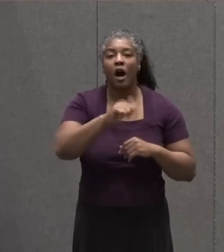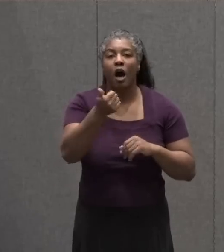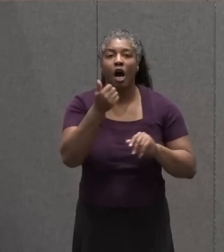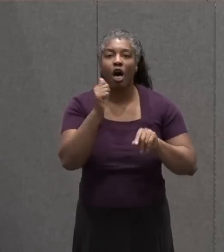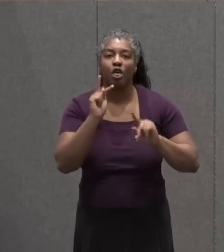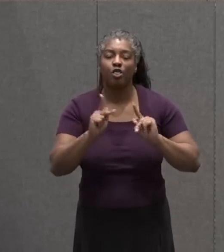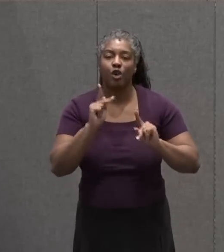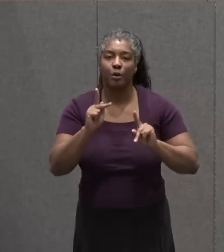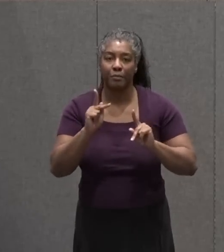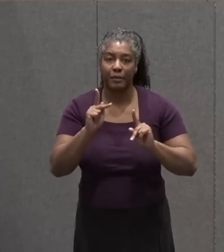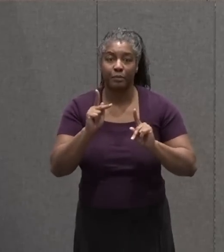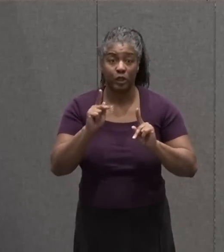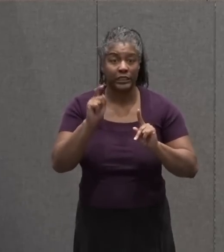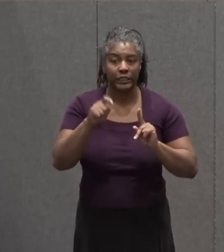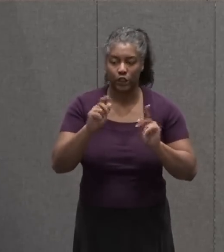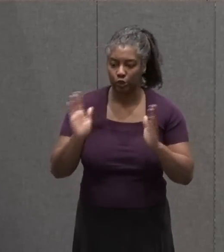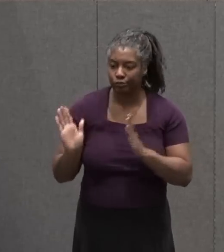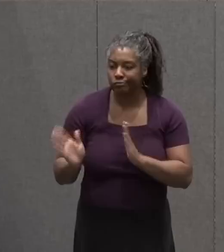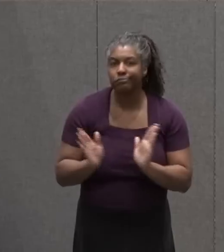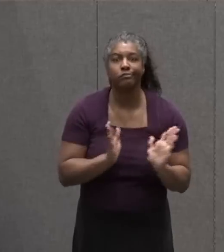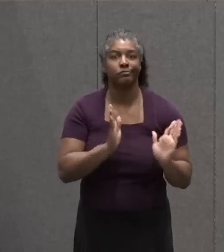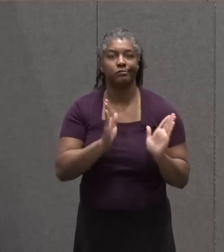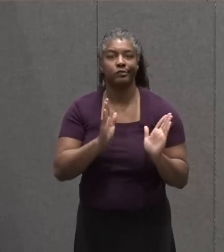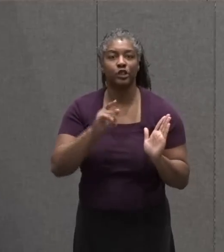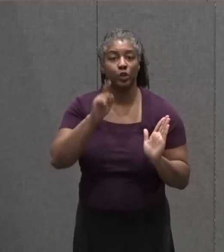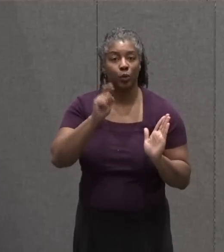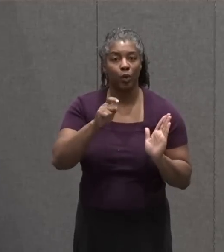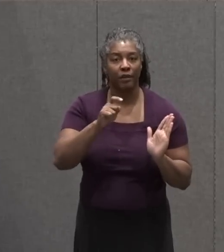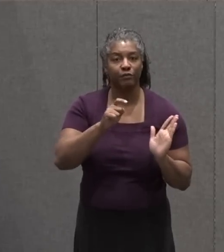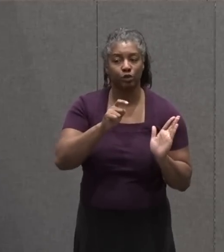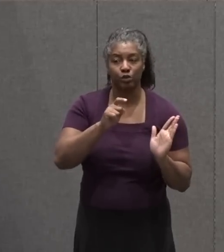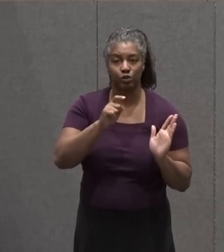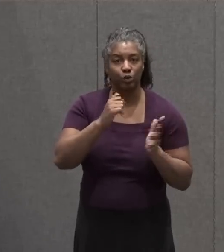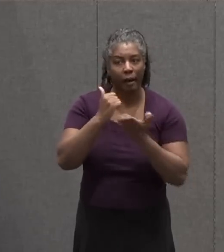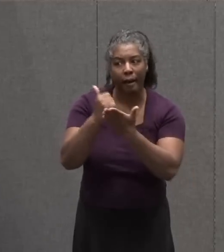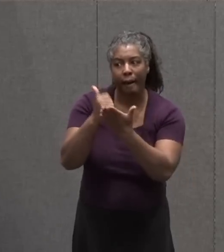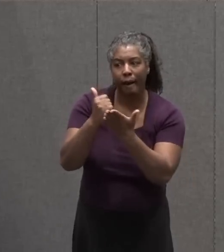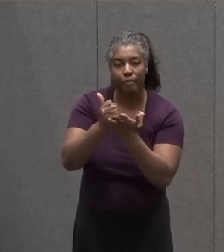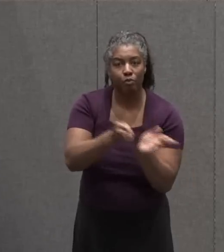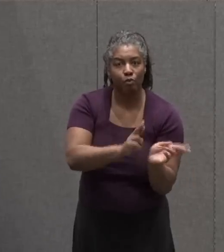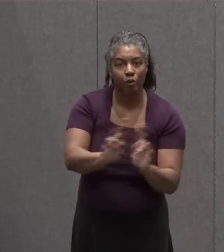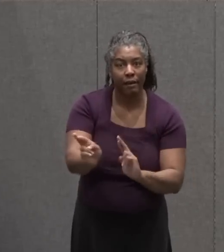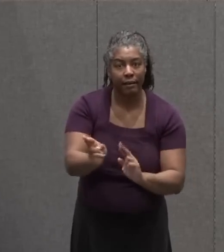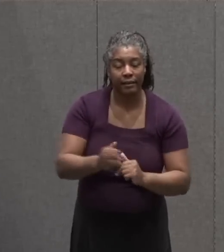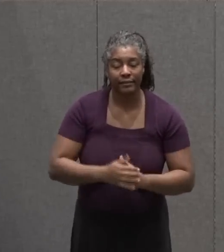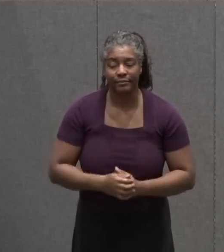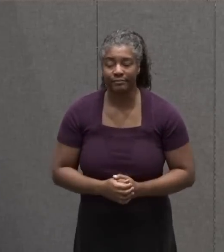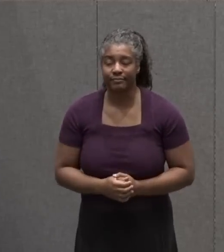We can also use our remember power when we need to take a break from reading